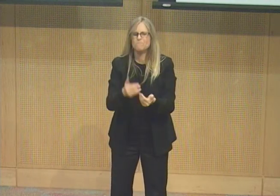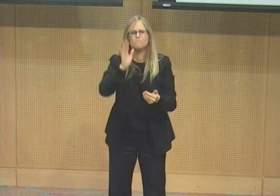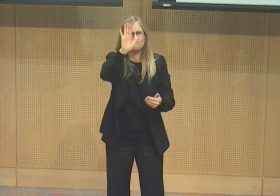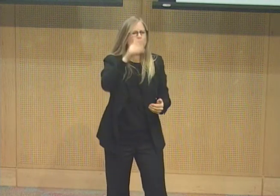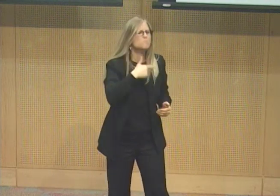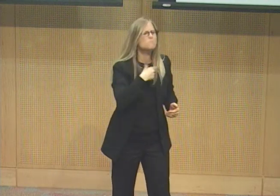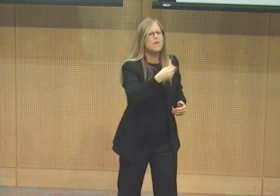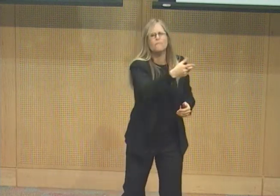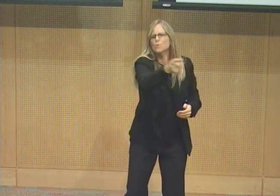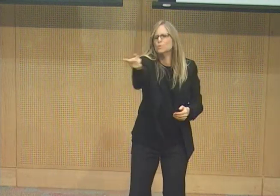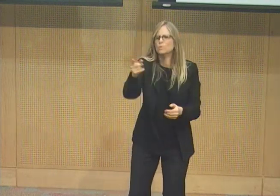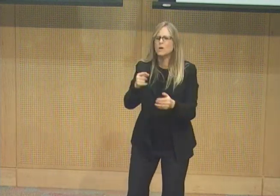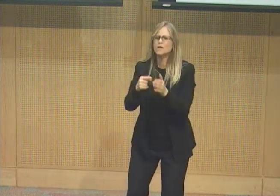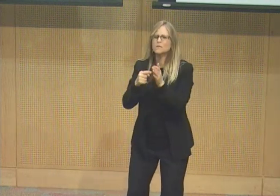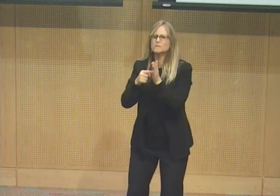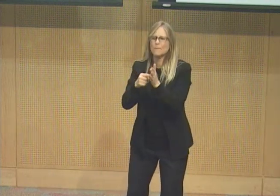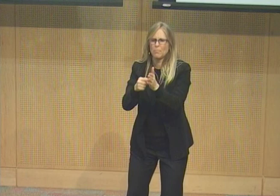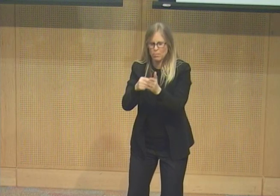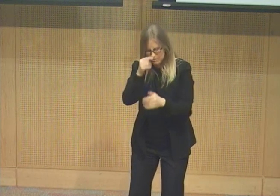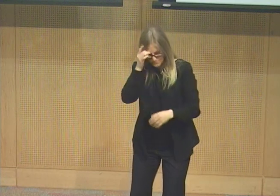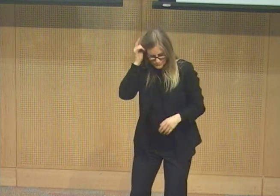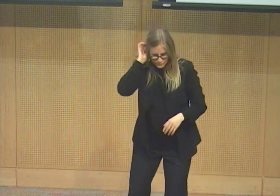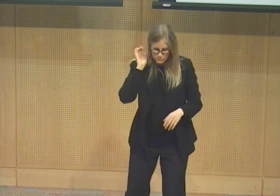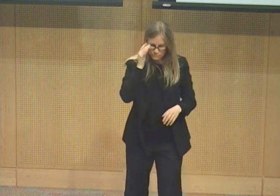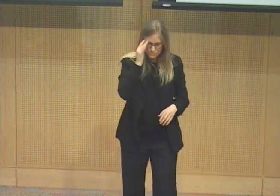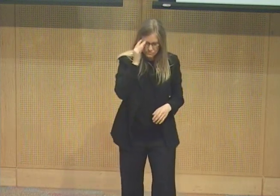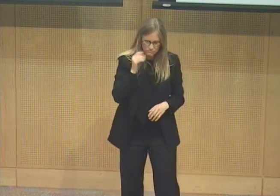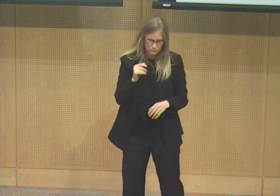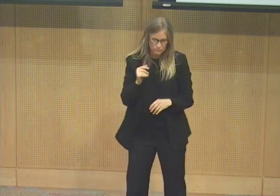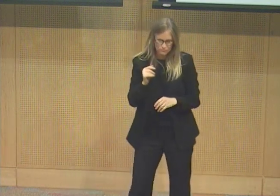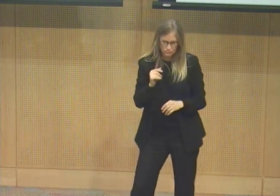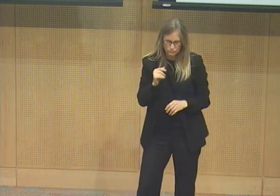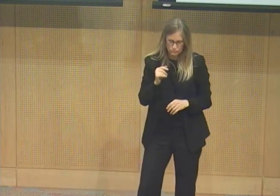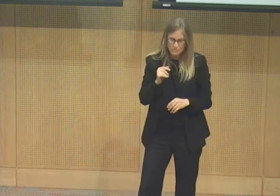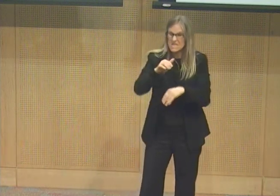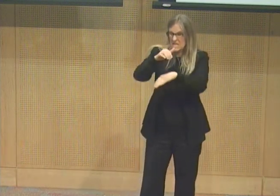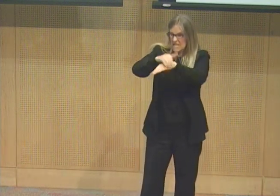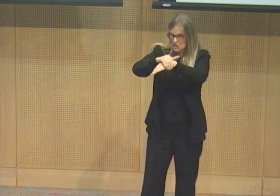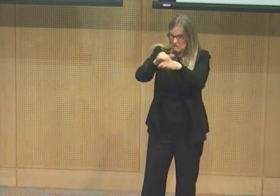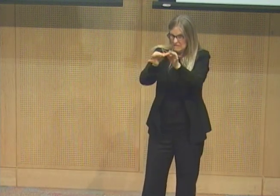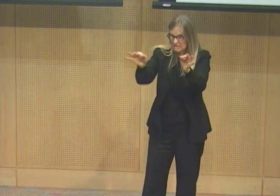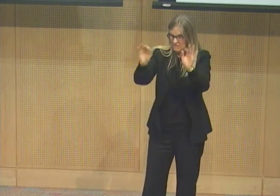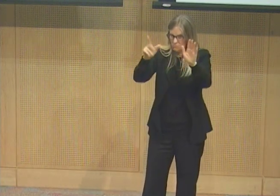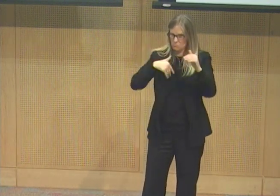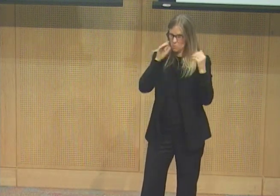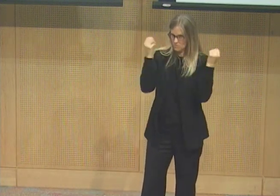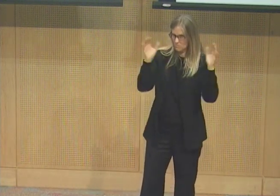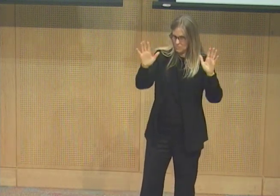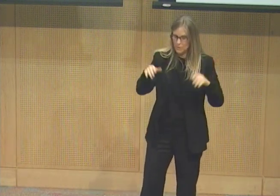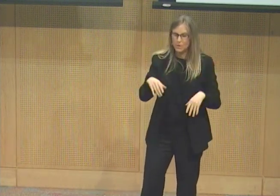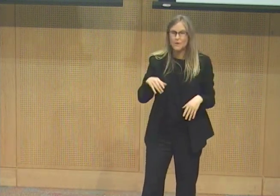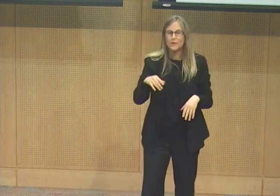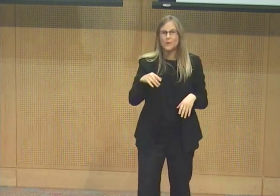how do you know the information is related? Let me give you just an example to illustrate what I'm talking about.